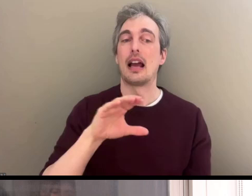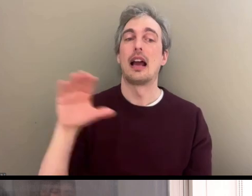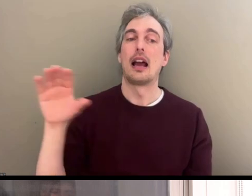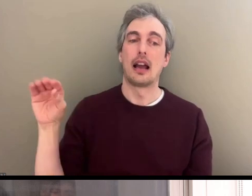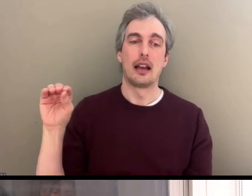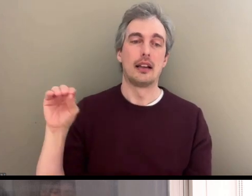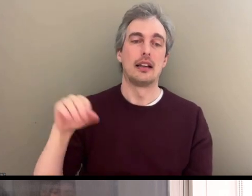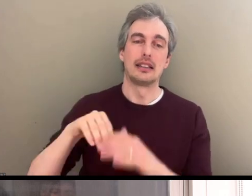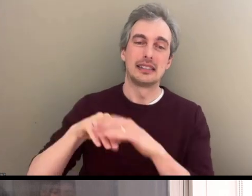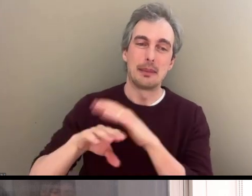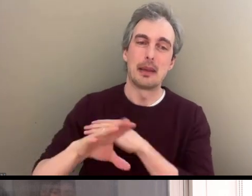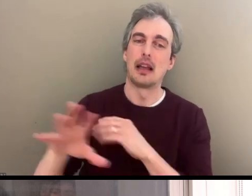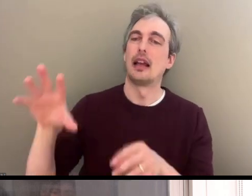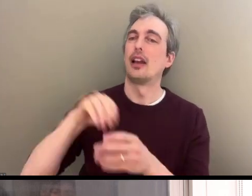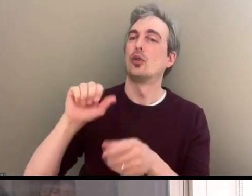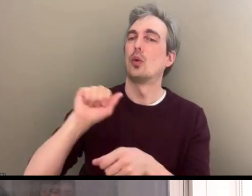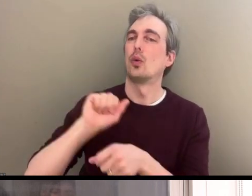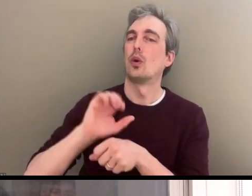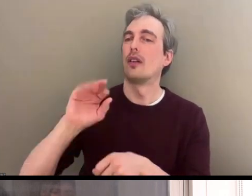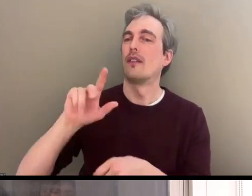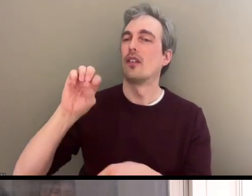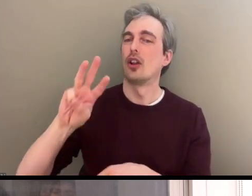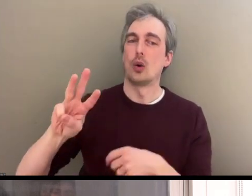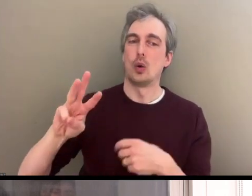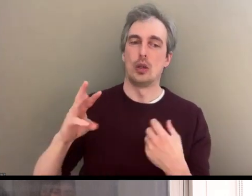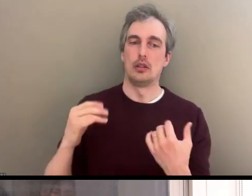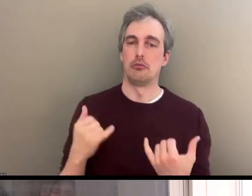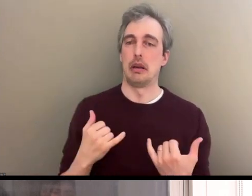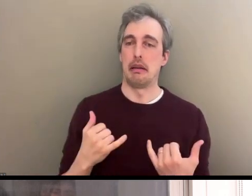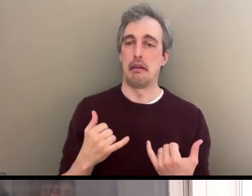Now that we know that there are free tools available, anyone could